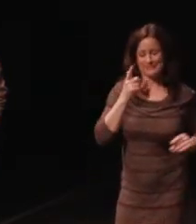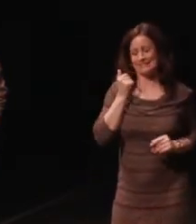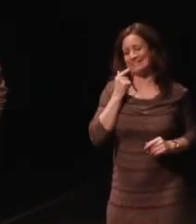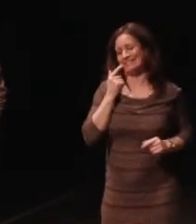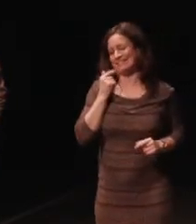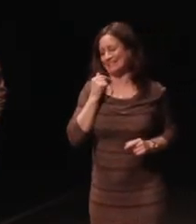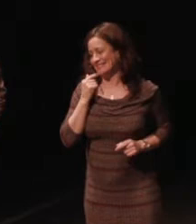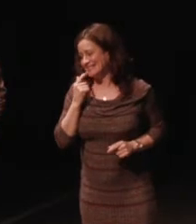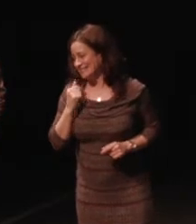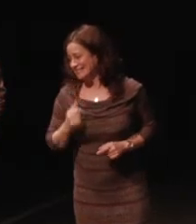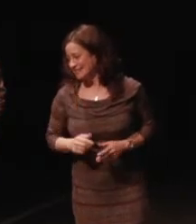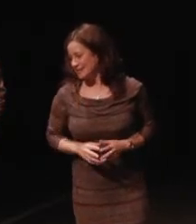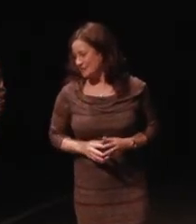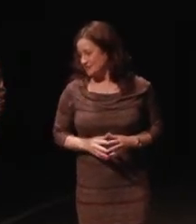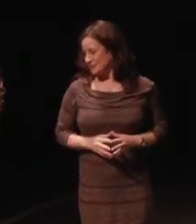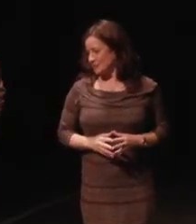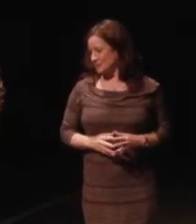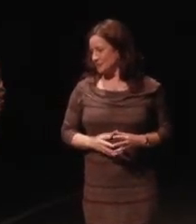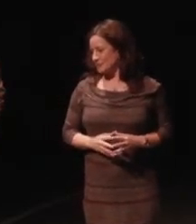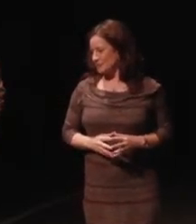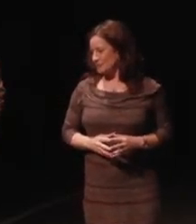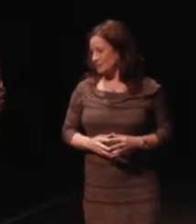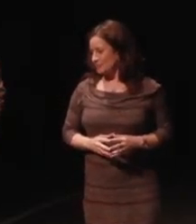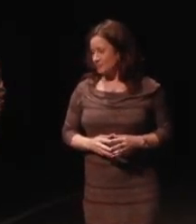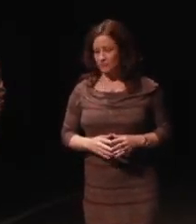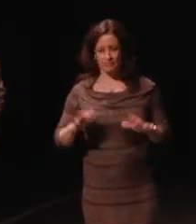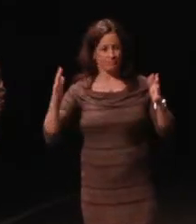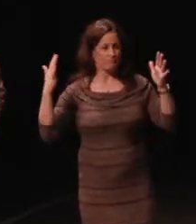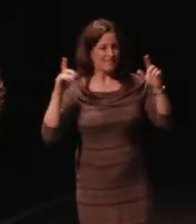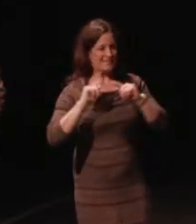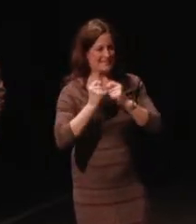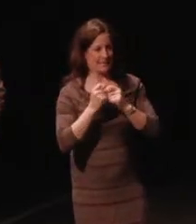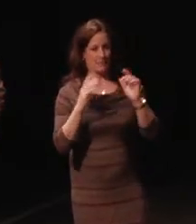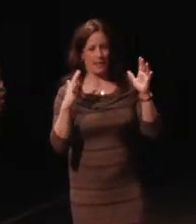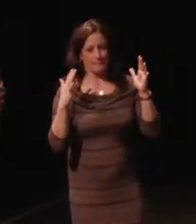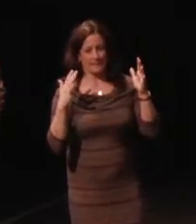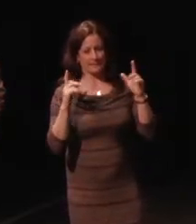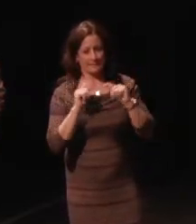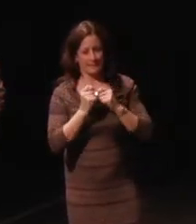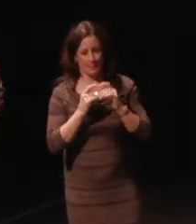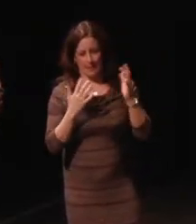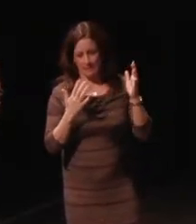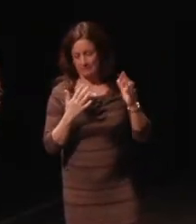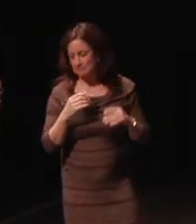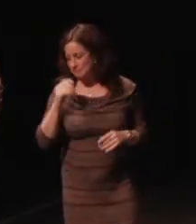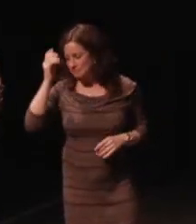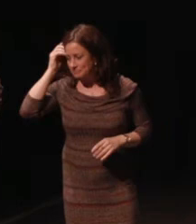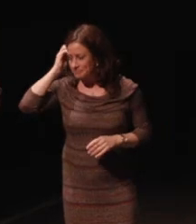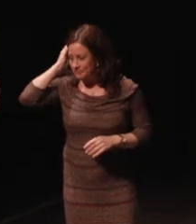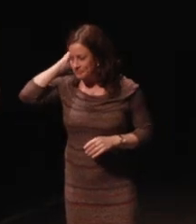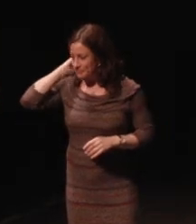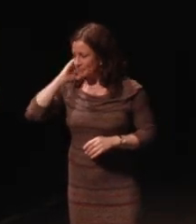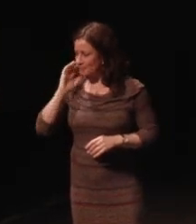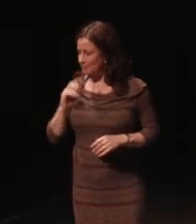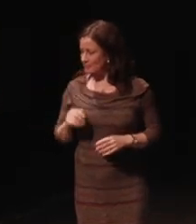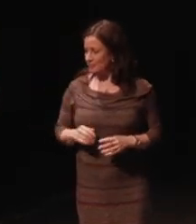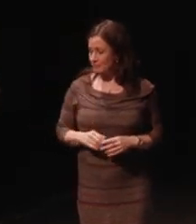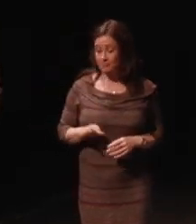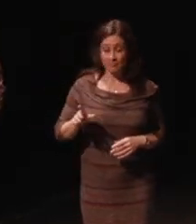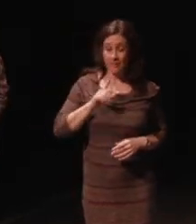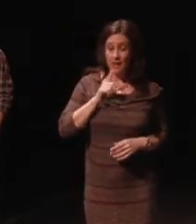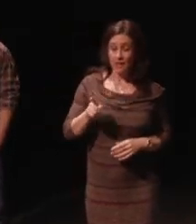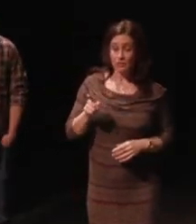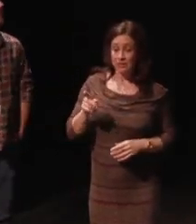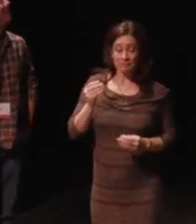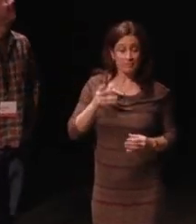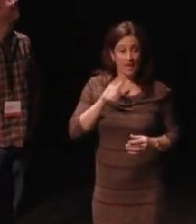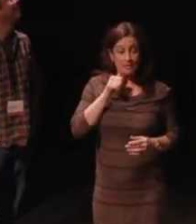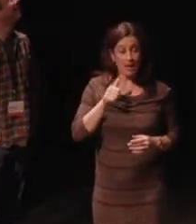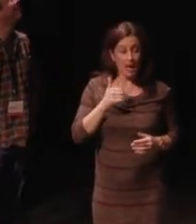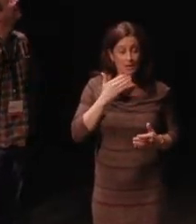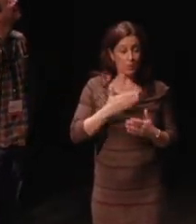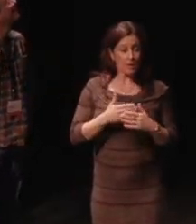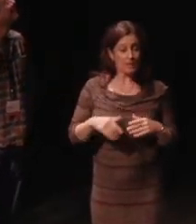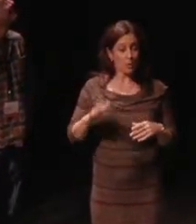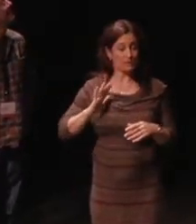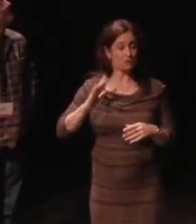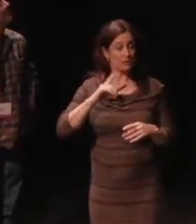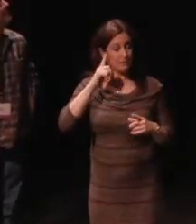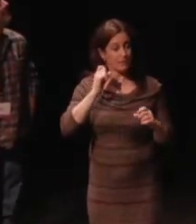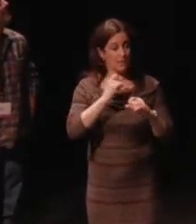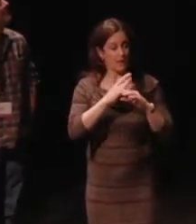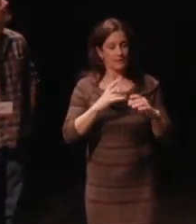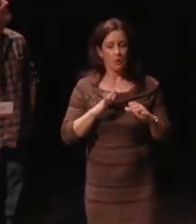Well, that's exactly there's a really awesome bird telling us to